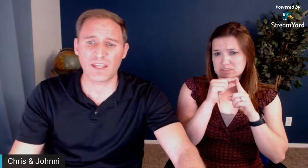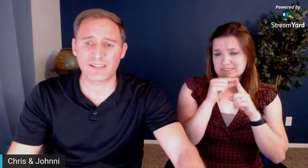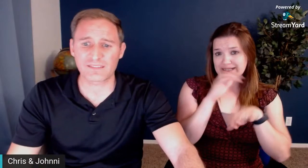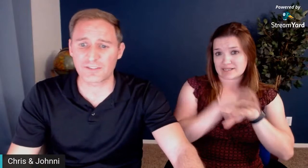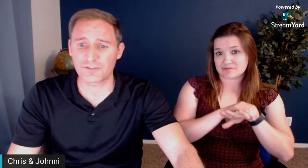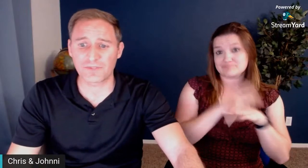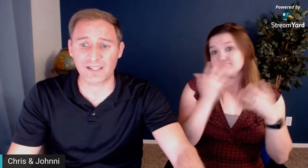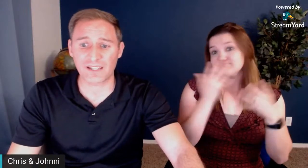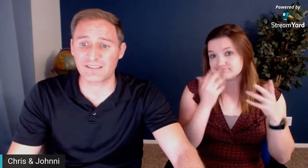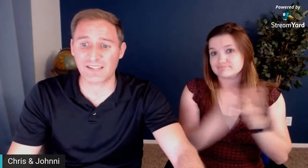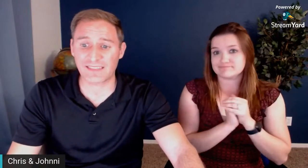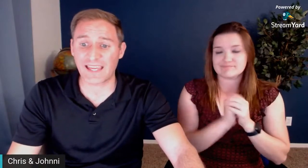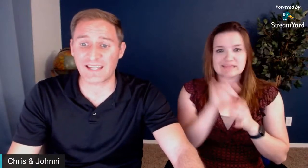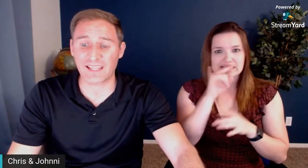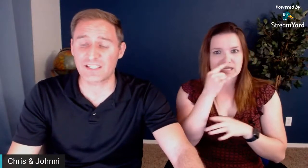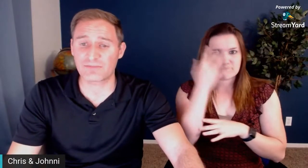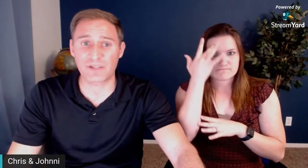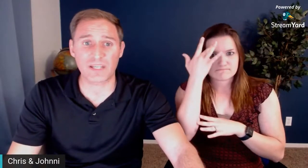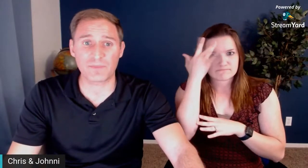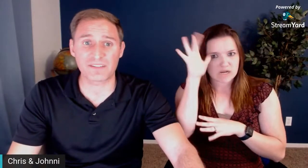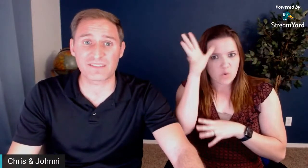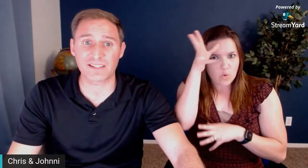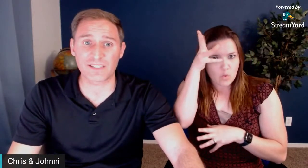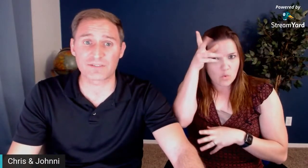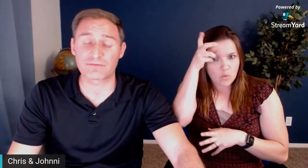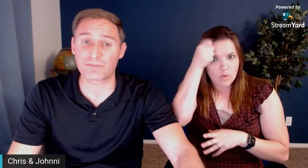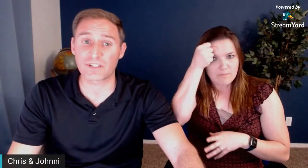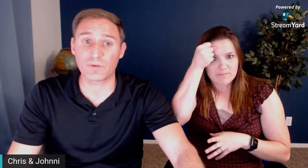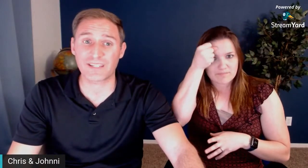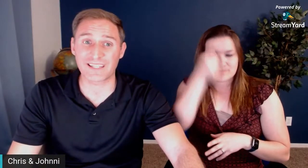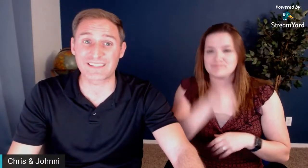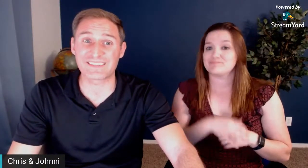and so yeah kids at that age pick up on sign language really quick and it's